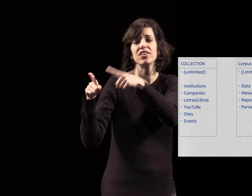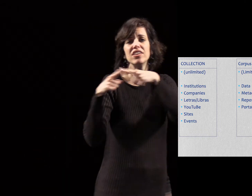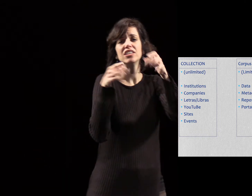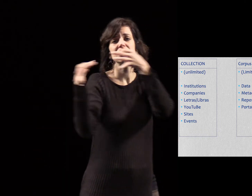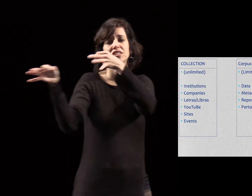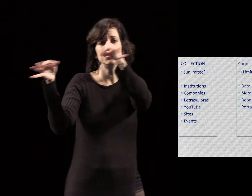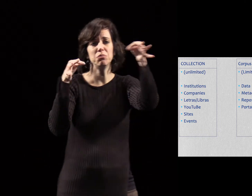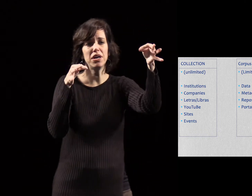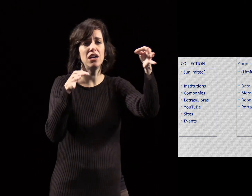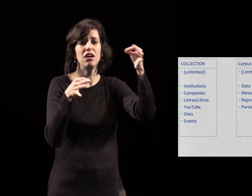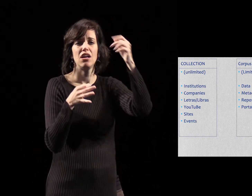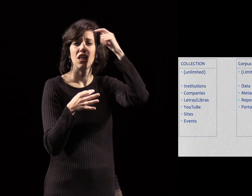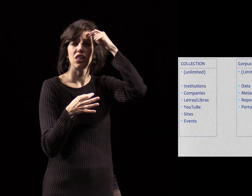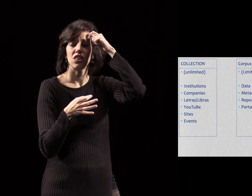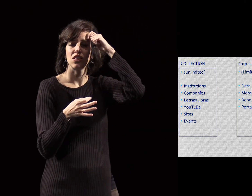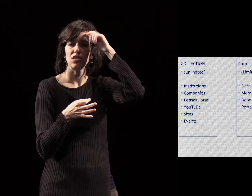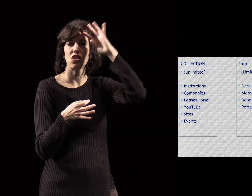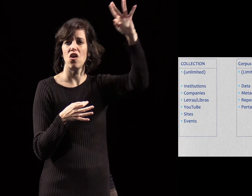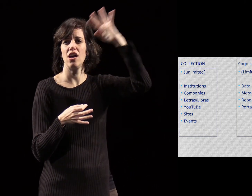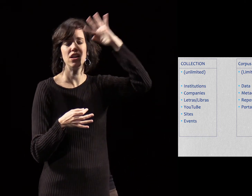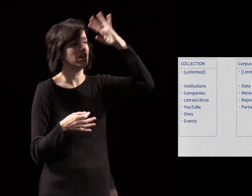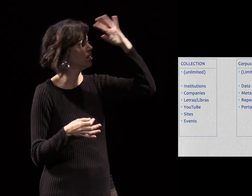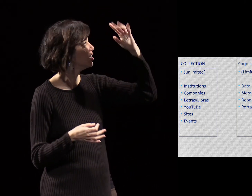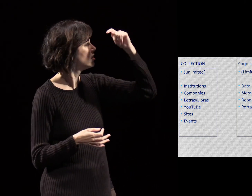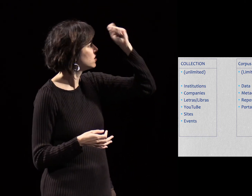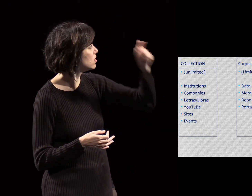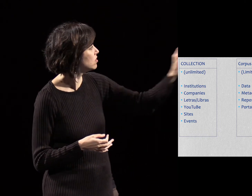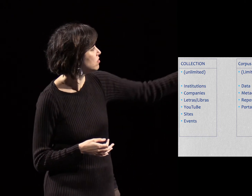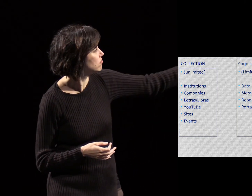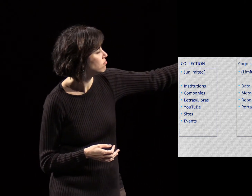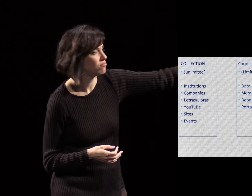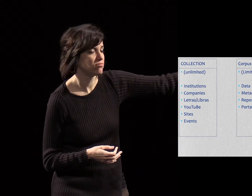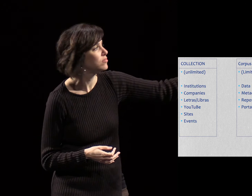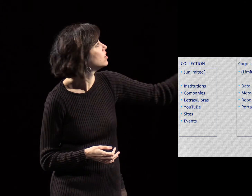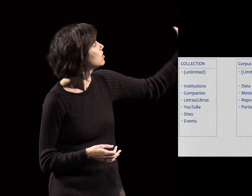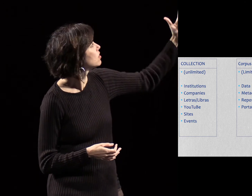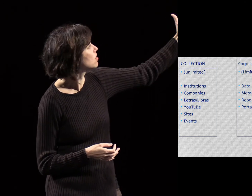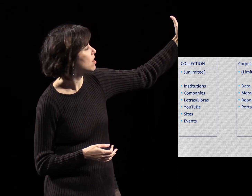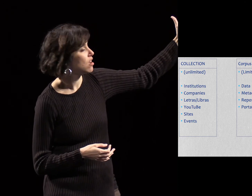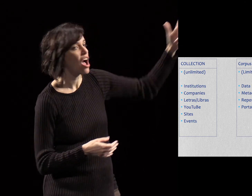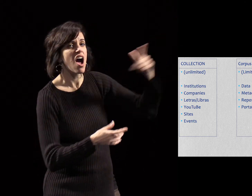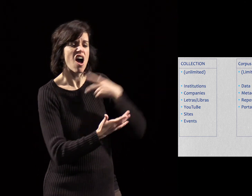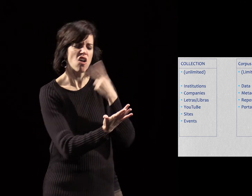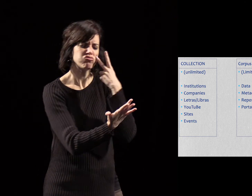In this image, you can see 3 different types of collections of works.